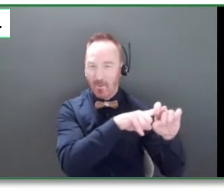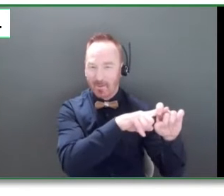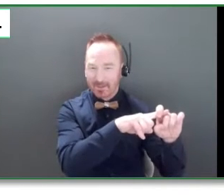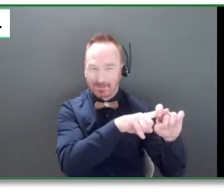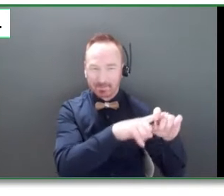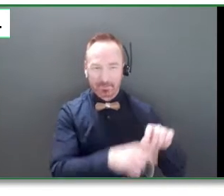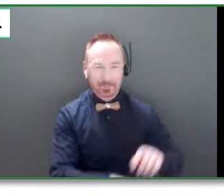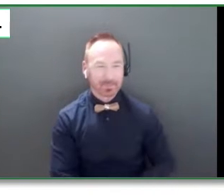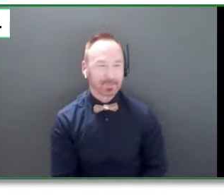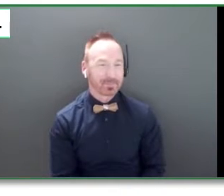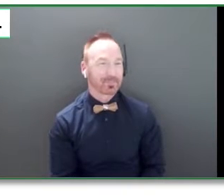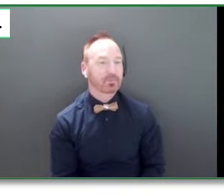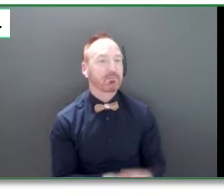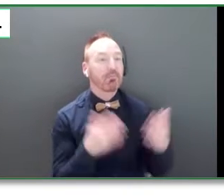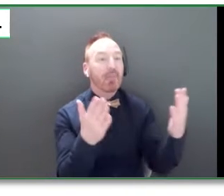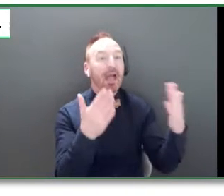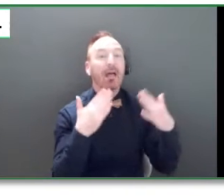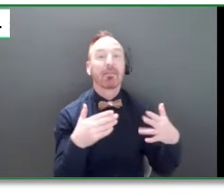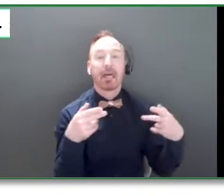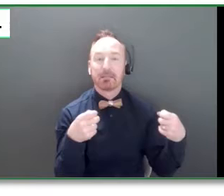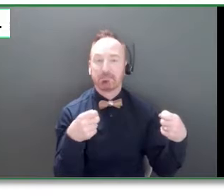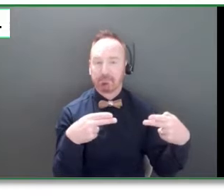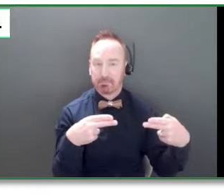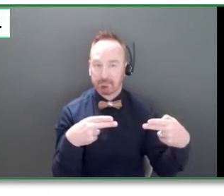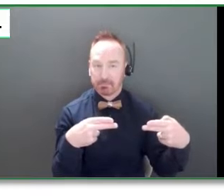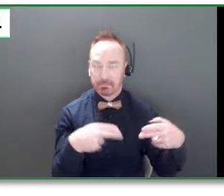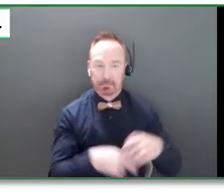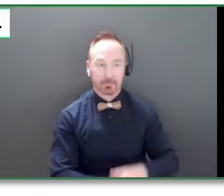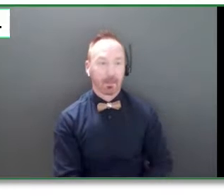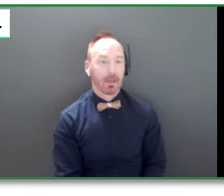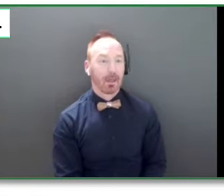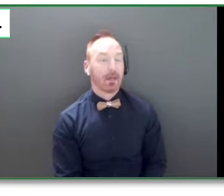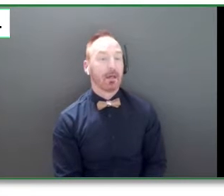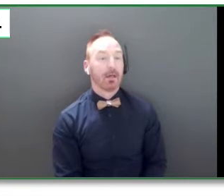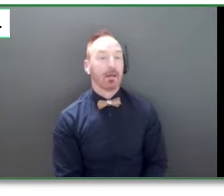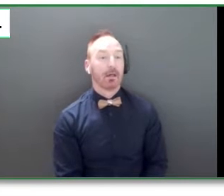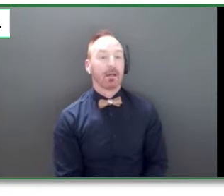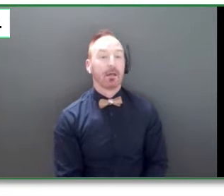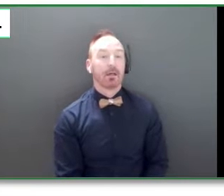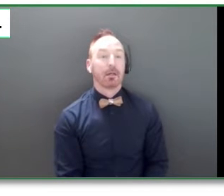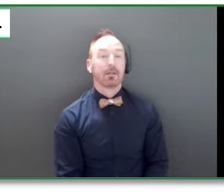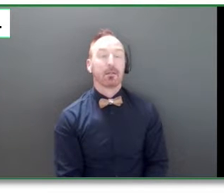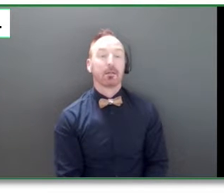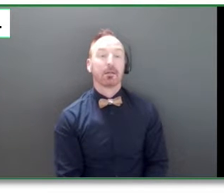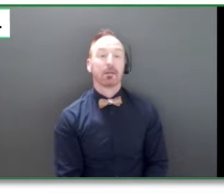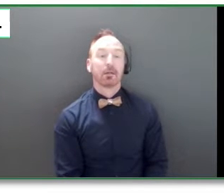to the next slide. So what does the vision of a park for all